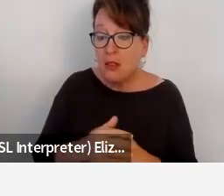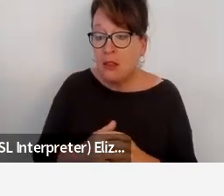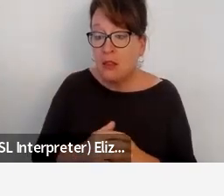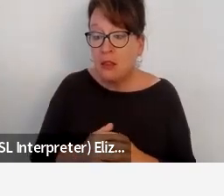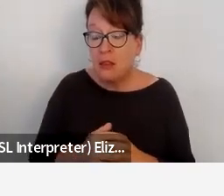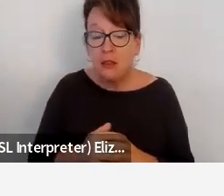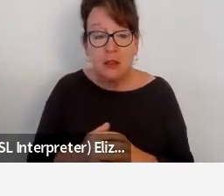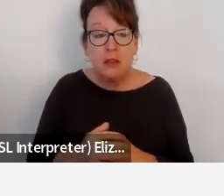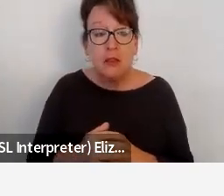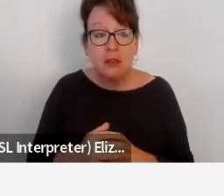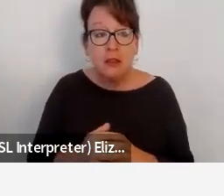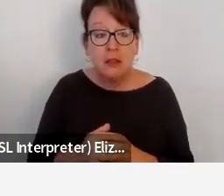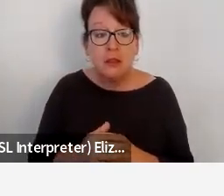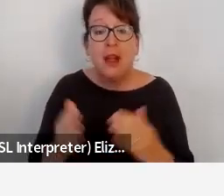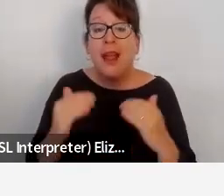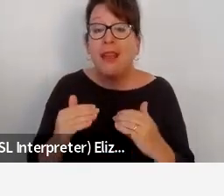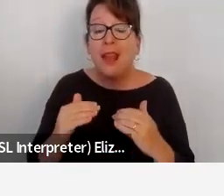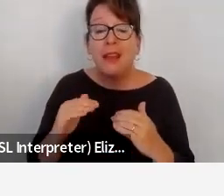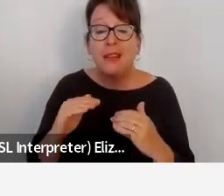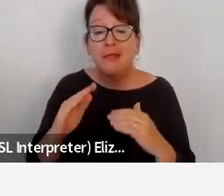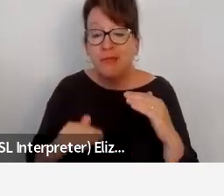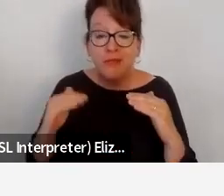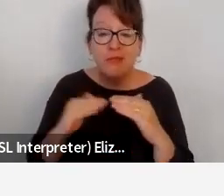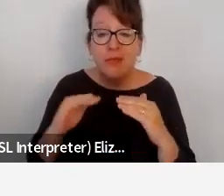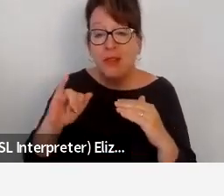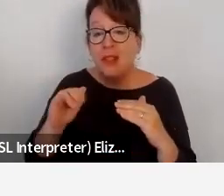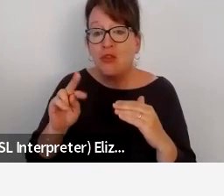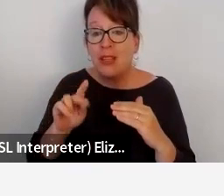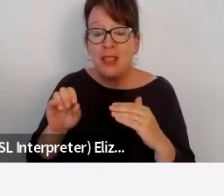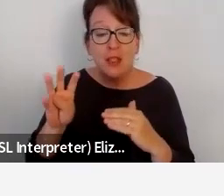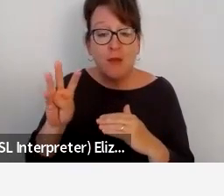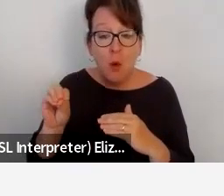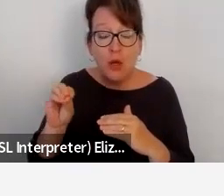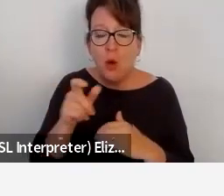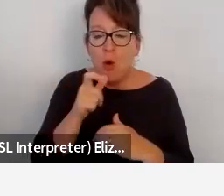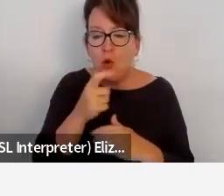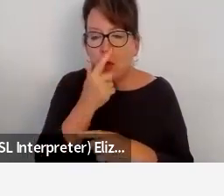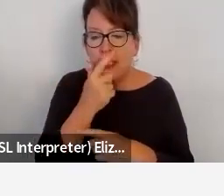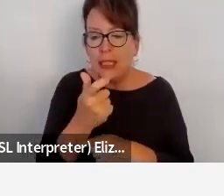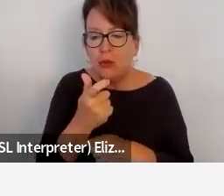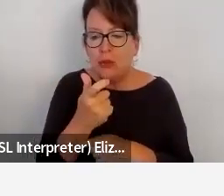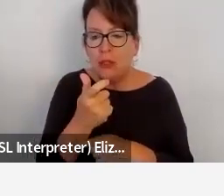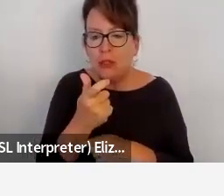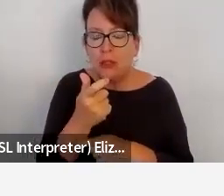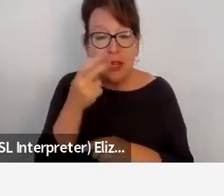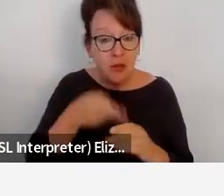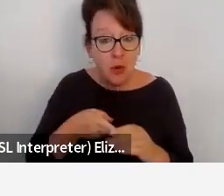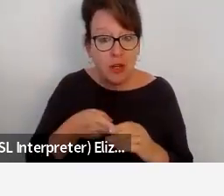see the Q&A module and see your thoughts on this question of what additional technical assistance